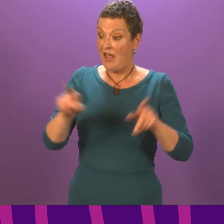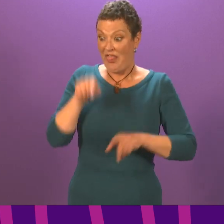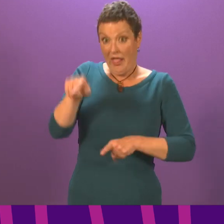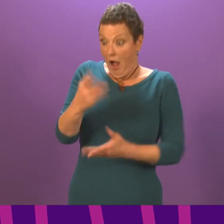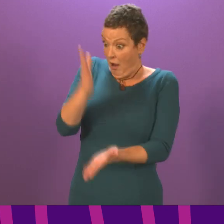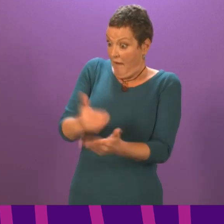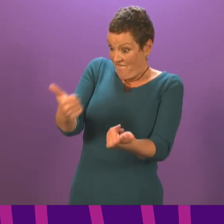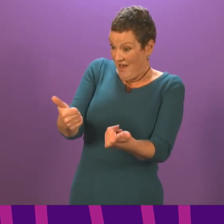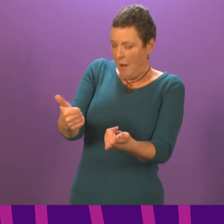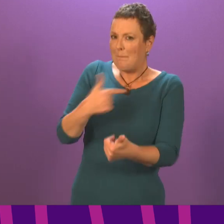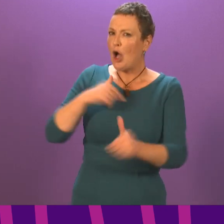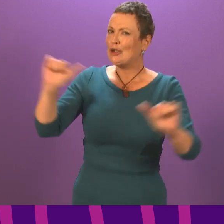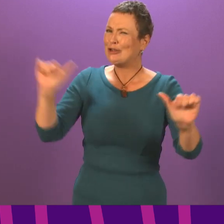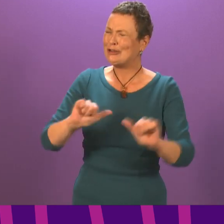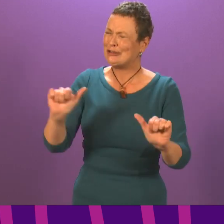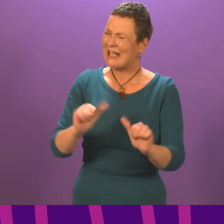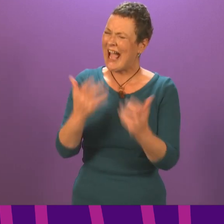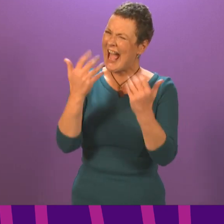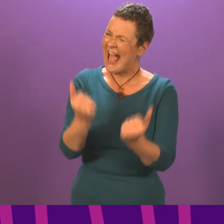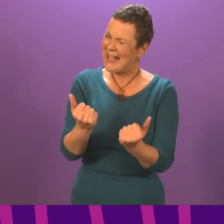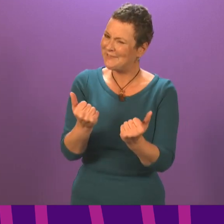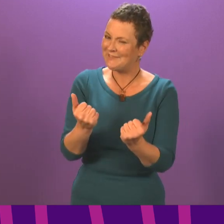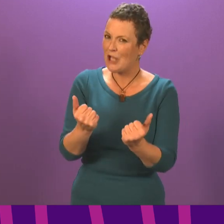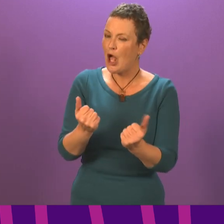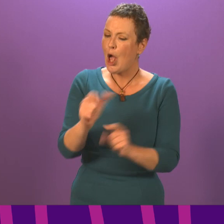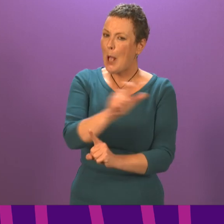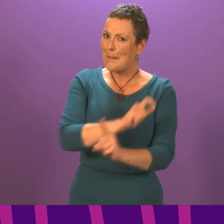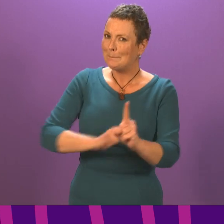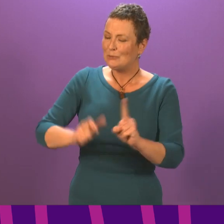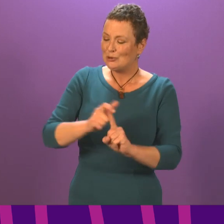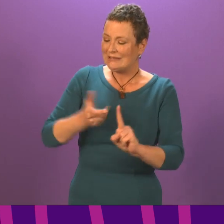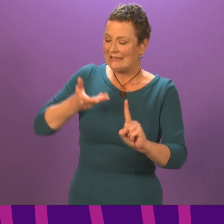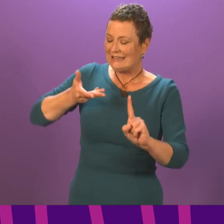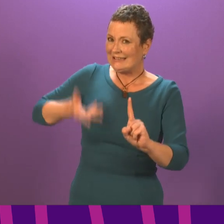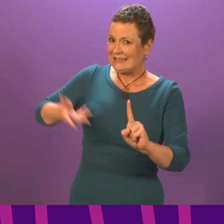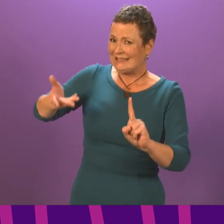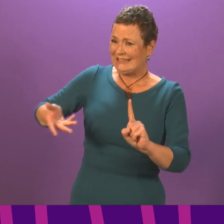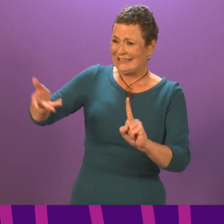community transmission in Aberdeen and Aberdeenshire, which means that we cannot be confident that